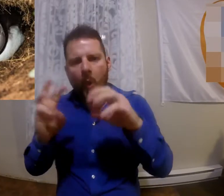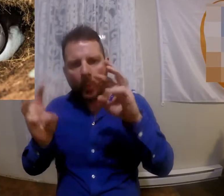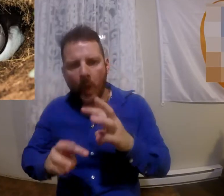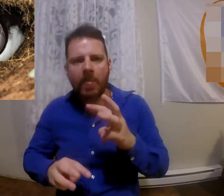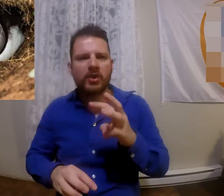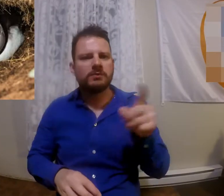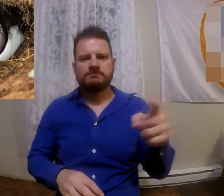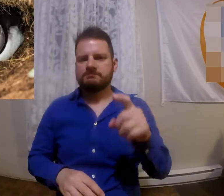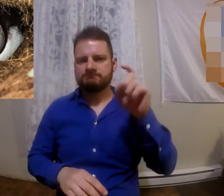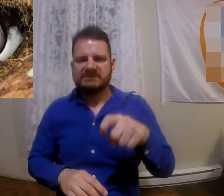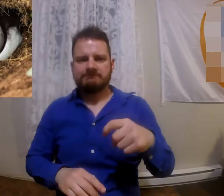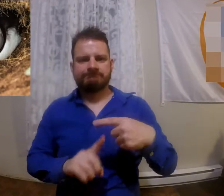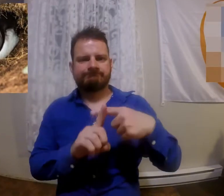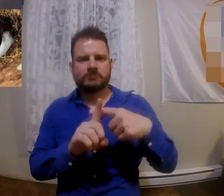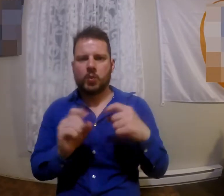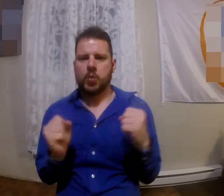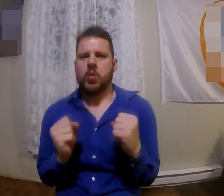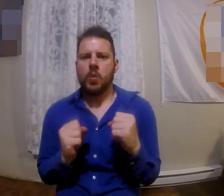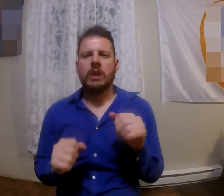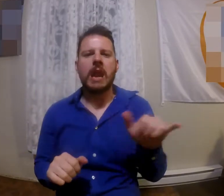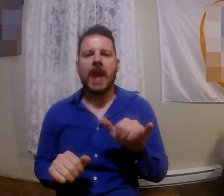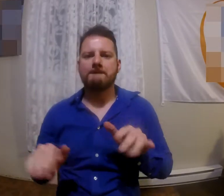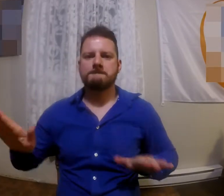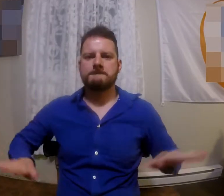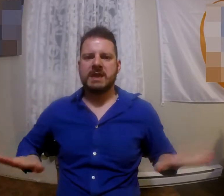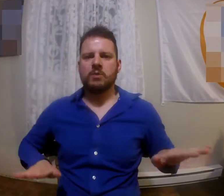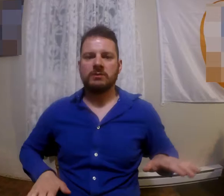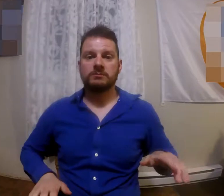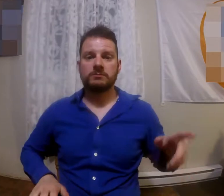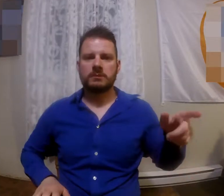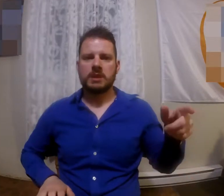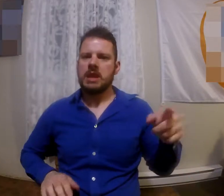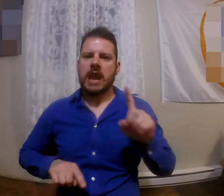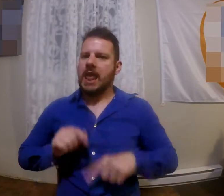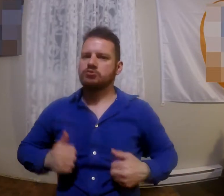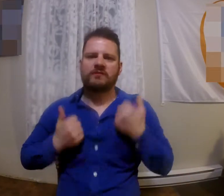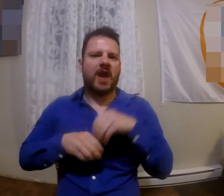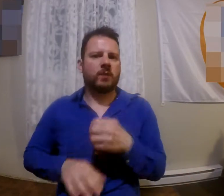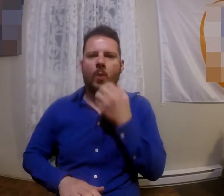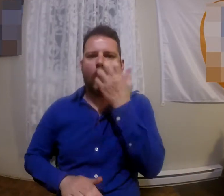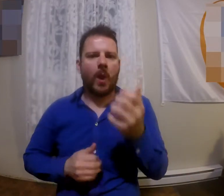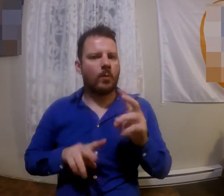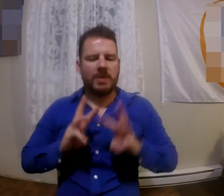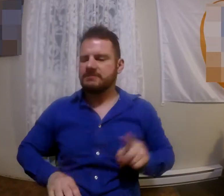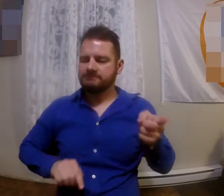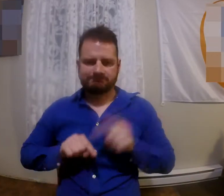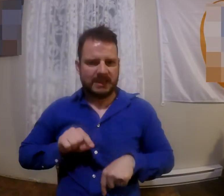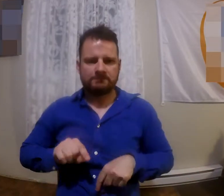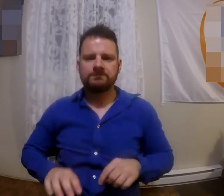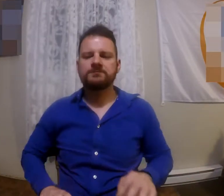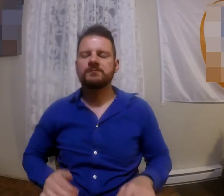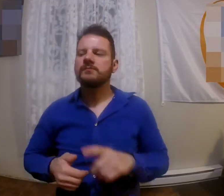They must be in a cold environment just like penguins. They cannot tolerate the warm weather at all.